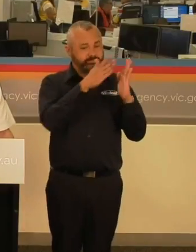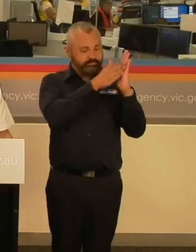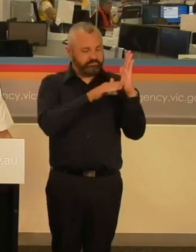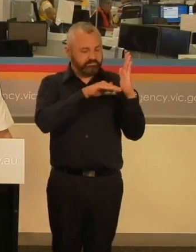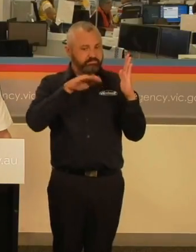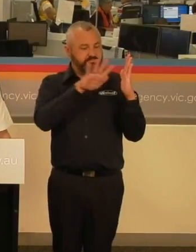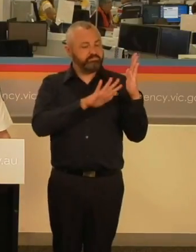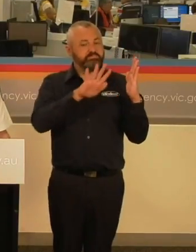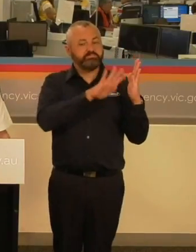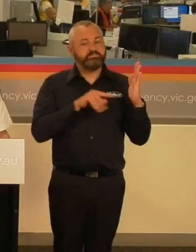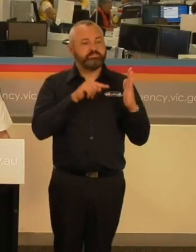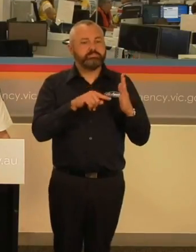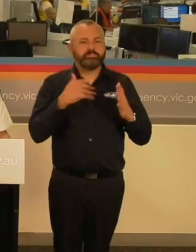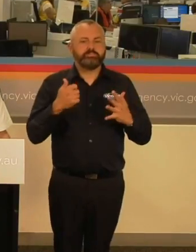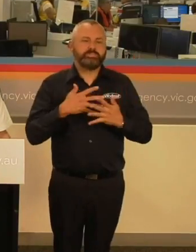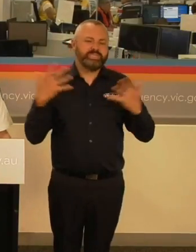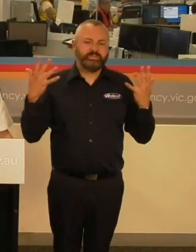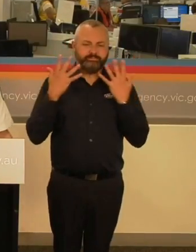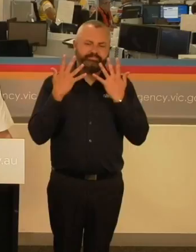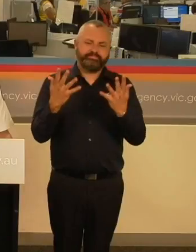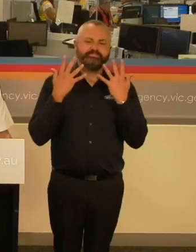of the most significant parts of Australia to have plantations that are